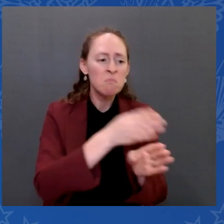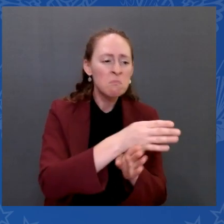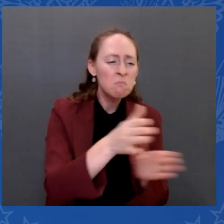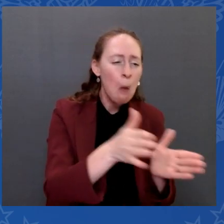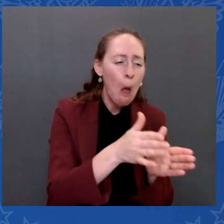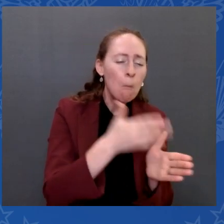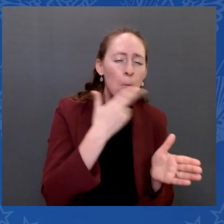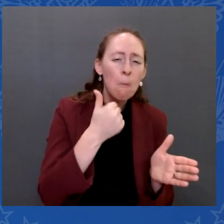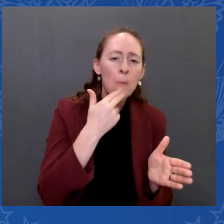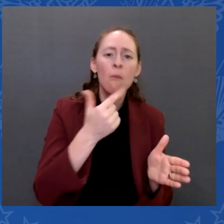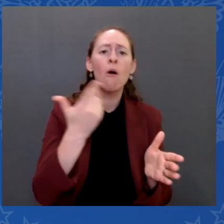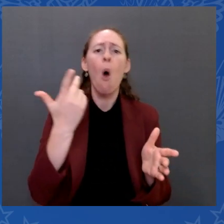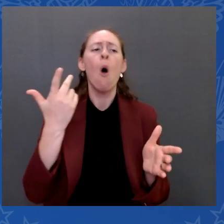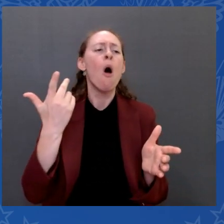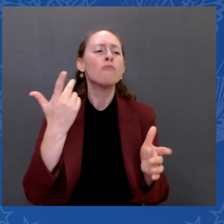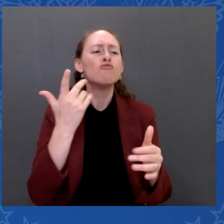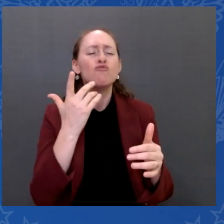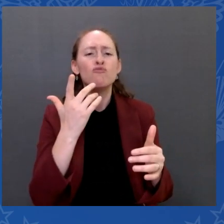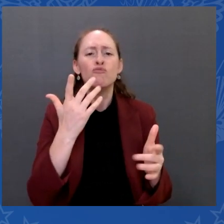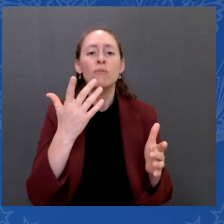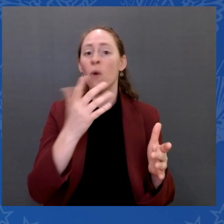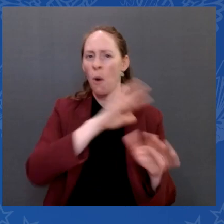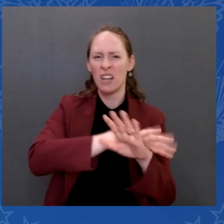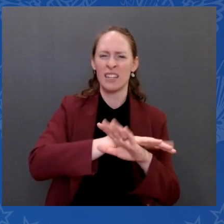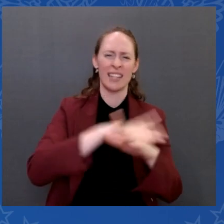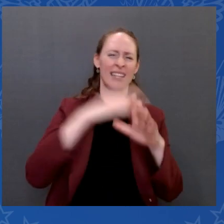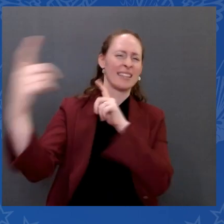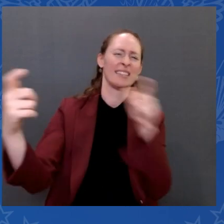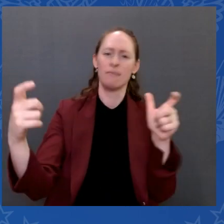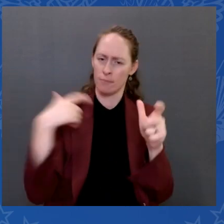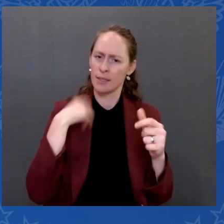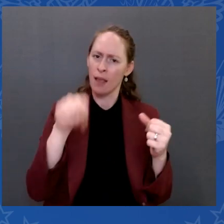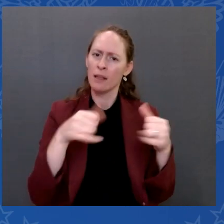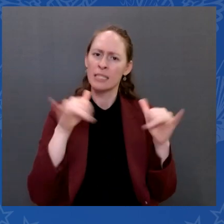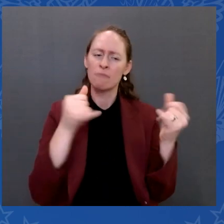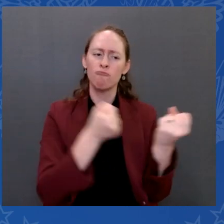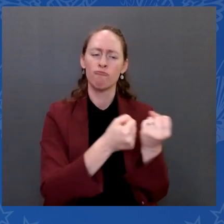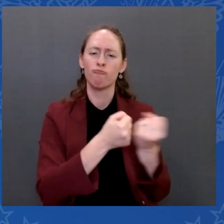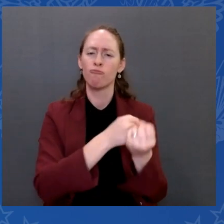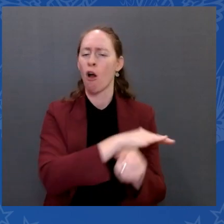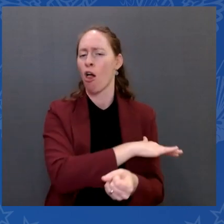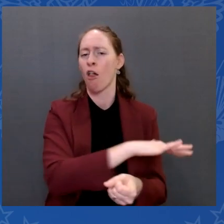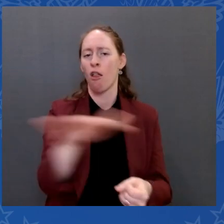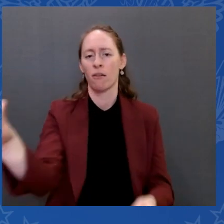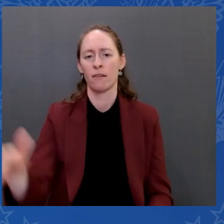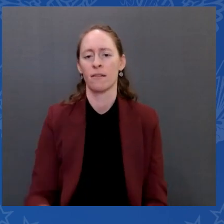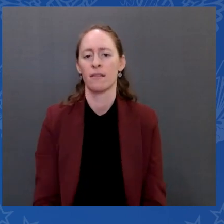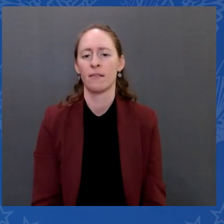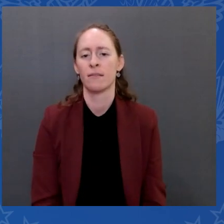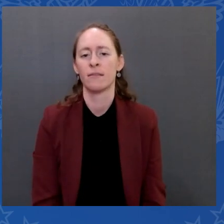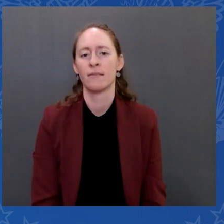the CHIPS-Plus Act helps solve these two important, critical, pressing microelectronics challenges